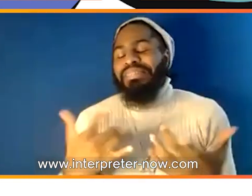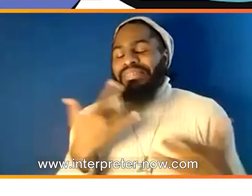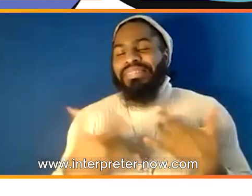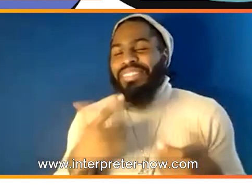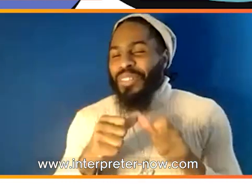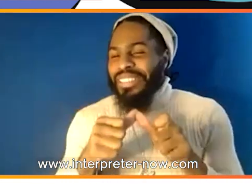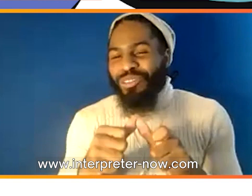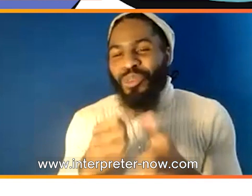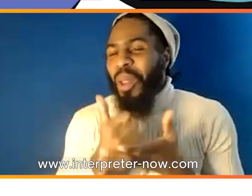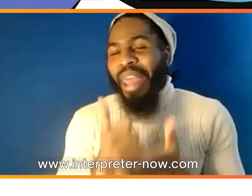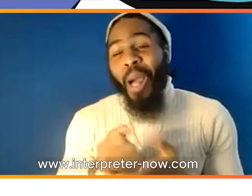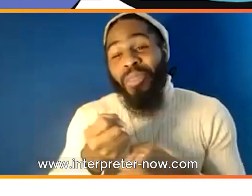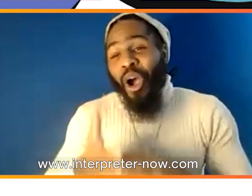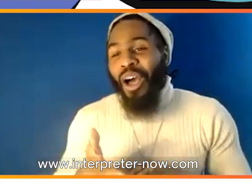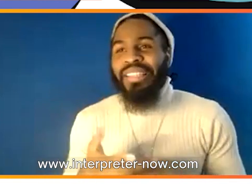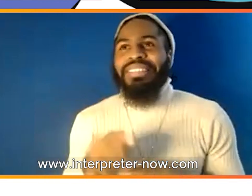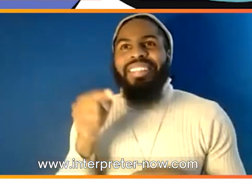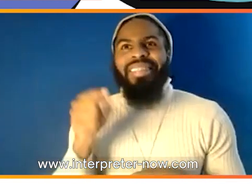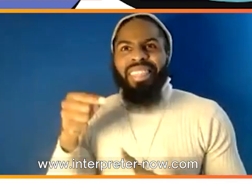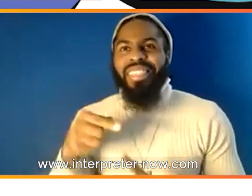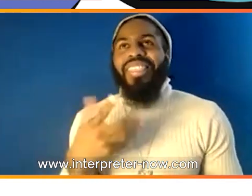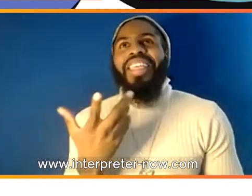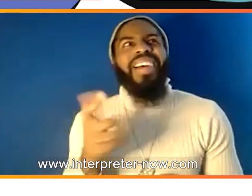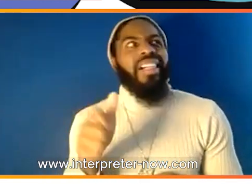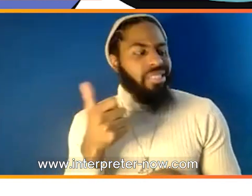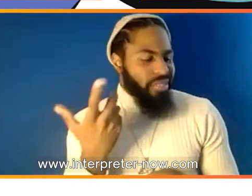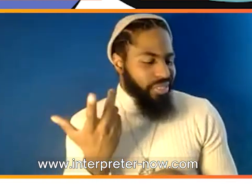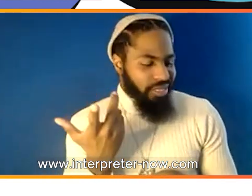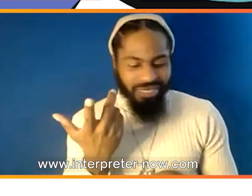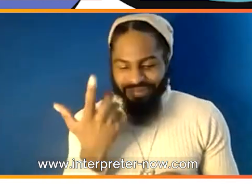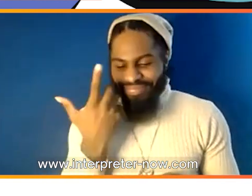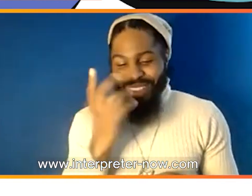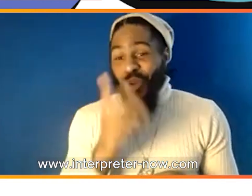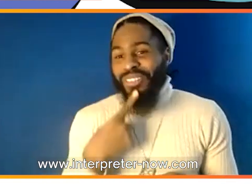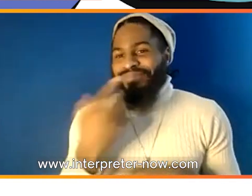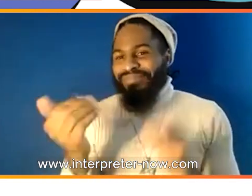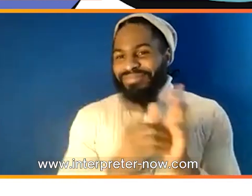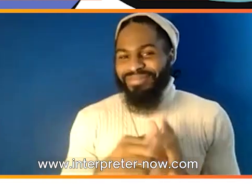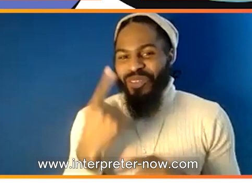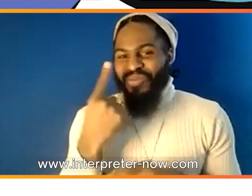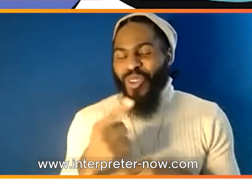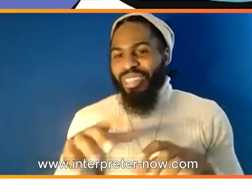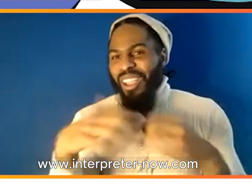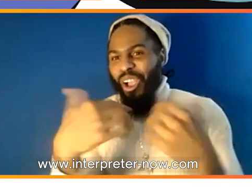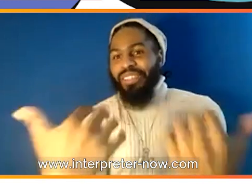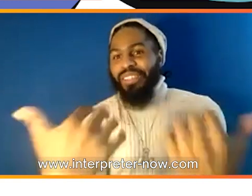cause. Anything else? I'll just double down one more time for the audience. When in doubt,